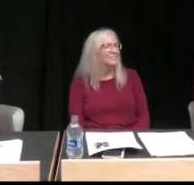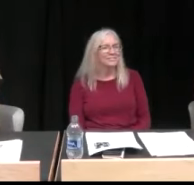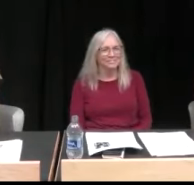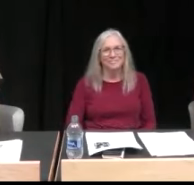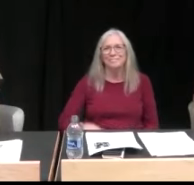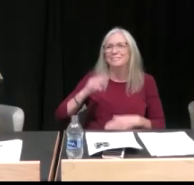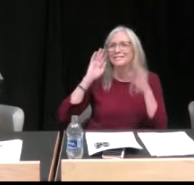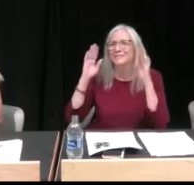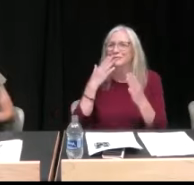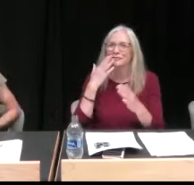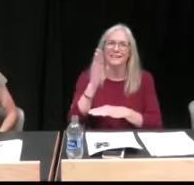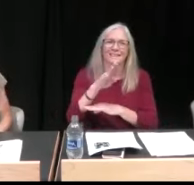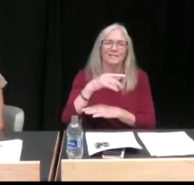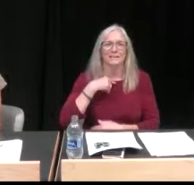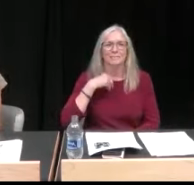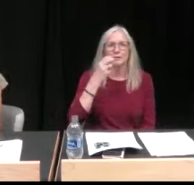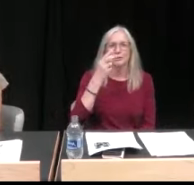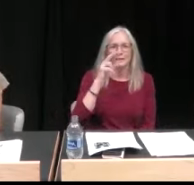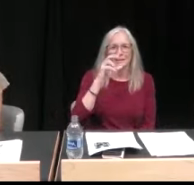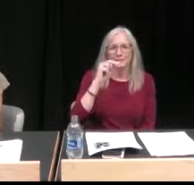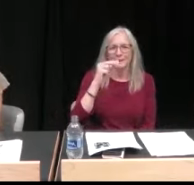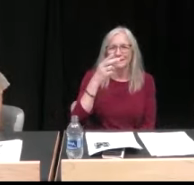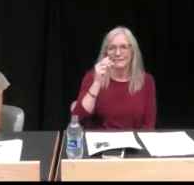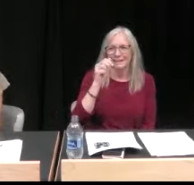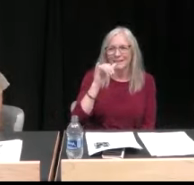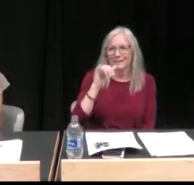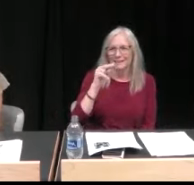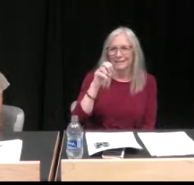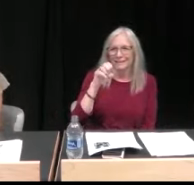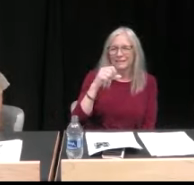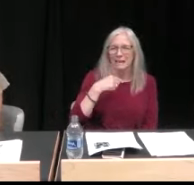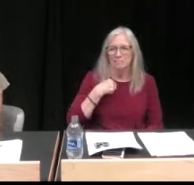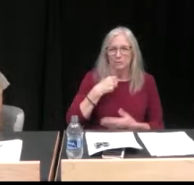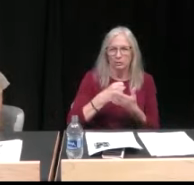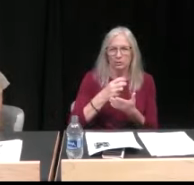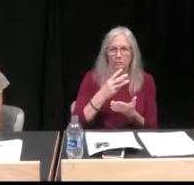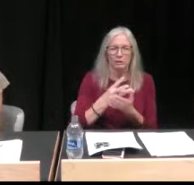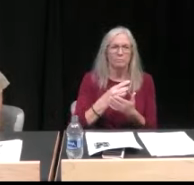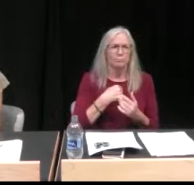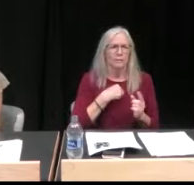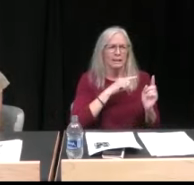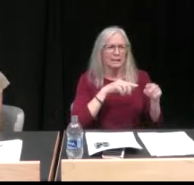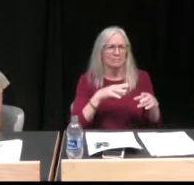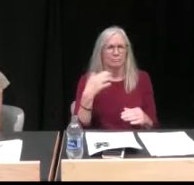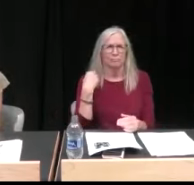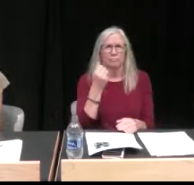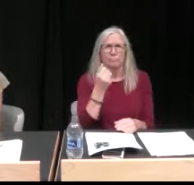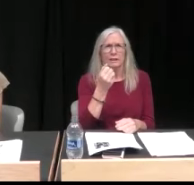part-time research good afternoon everyone I'm Sharon Haynes I a social worker here